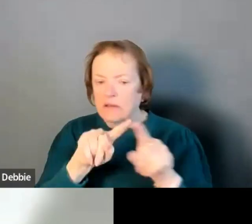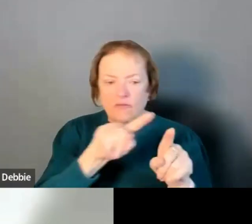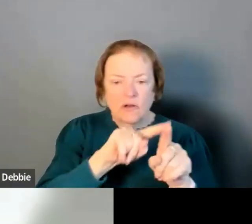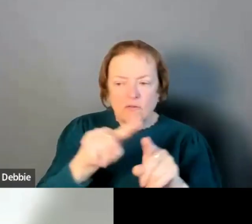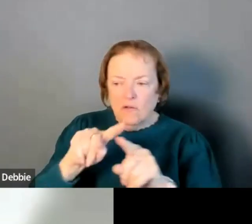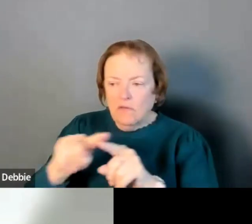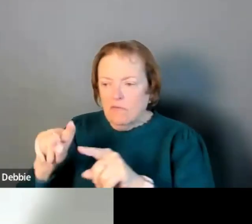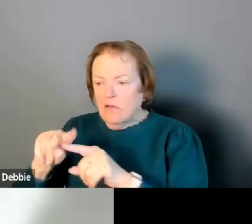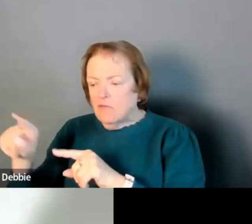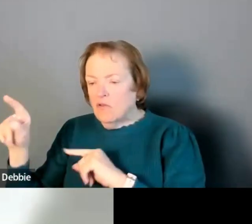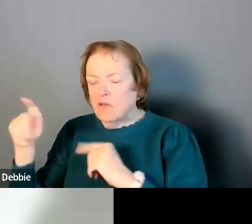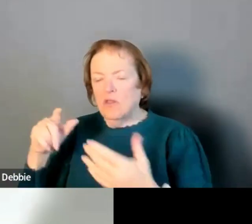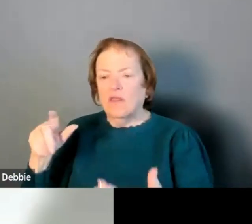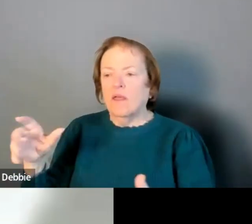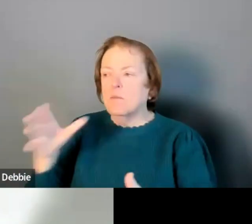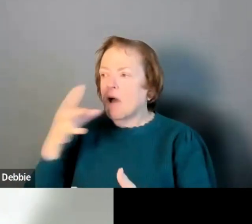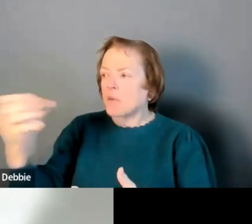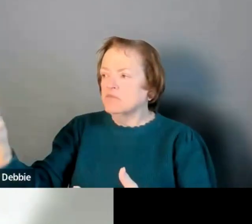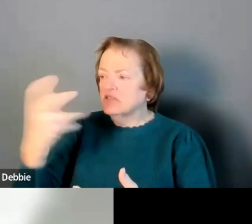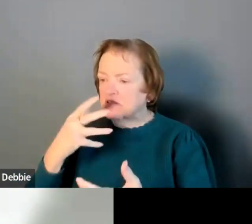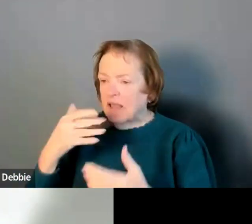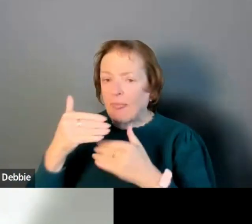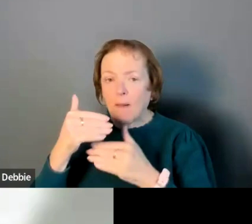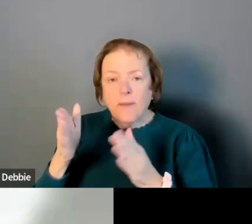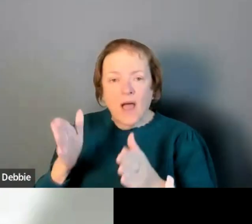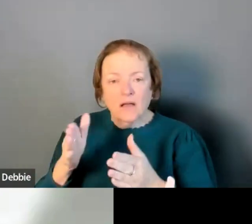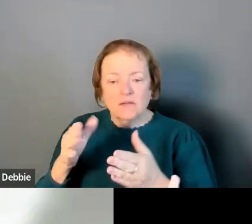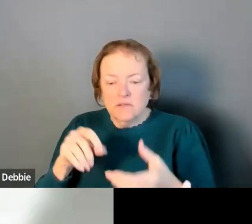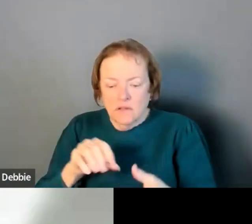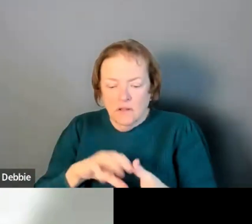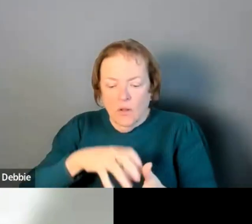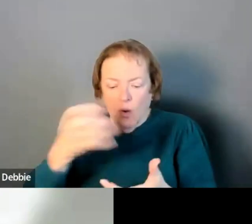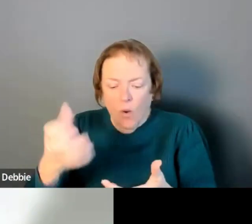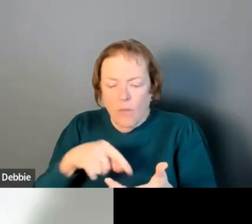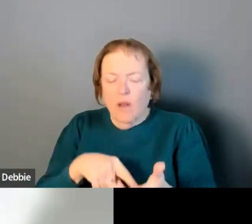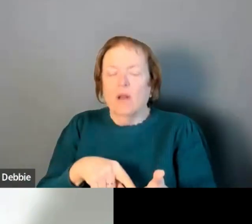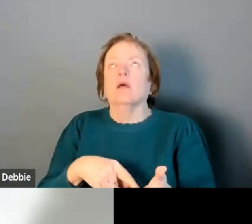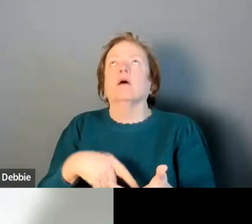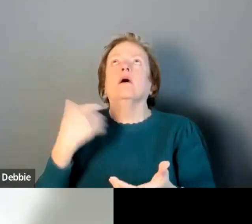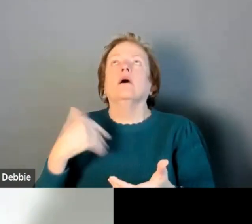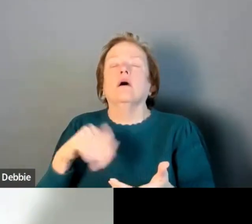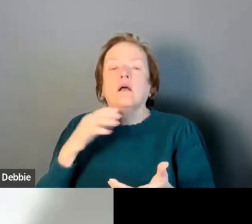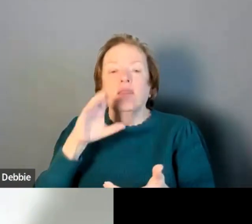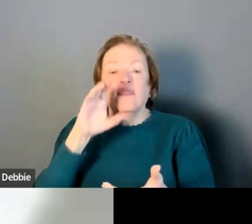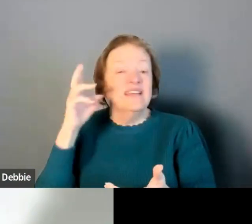Turns out that the CI audiologist forgot to turn on forgot to activate.